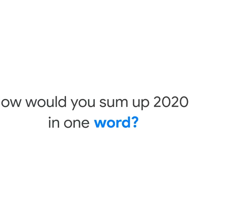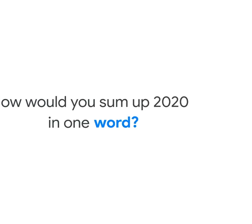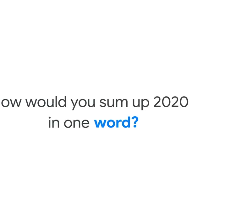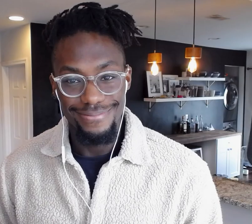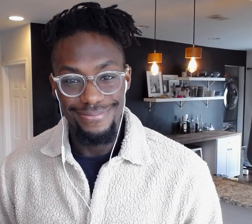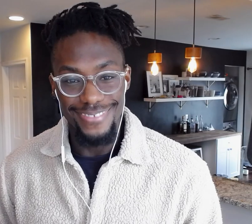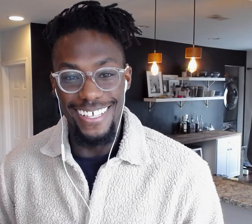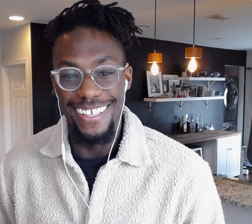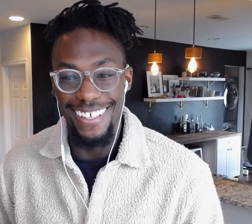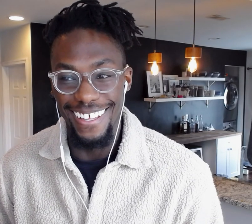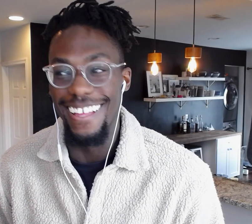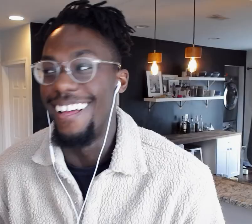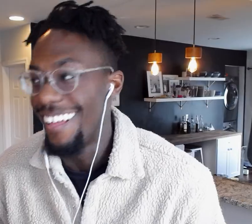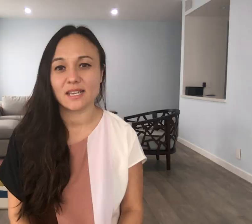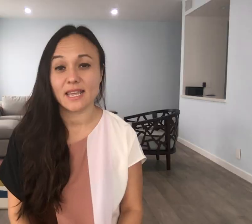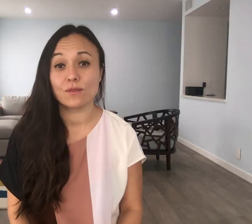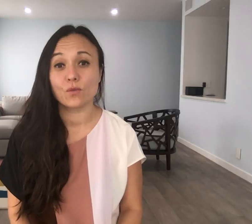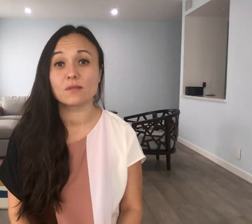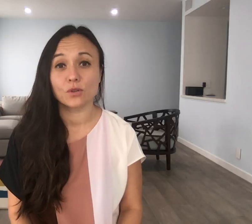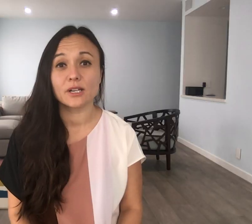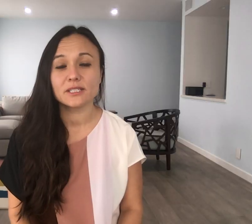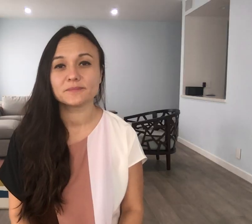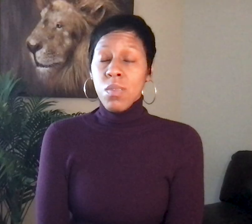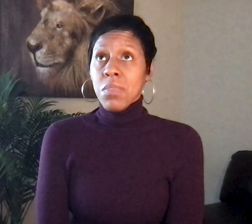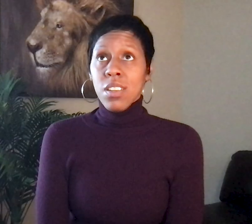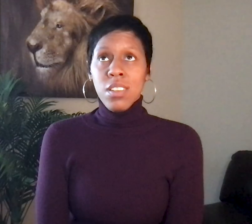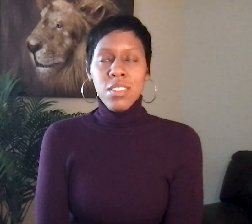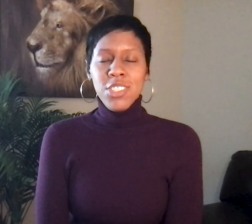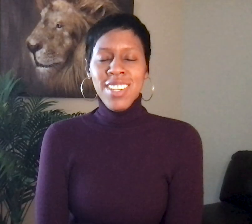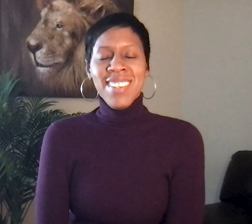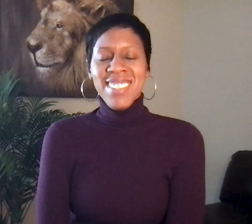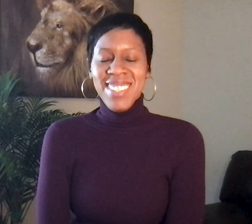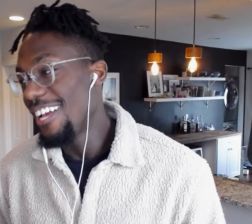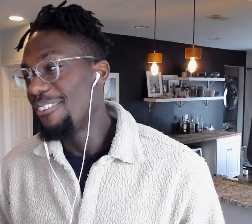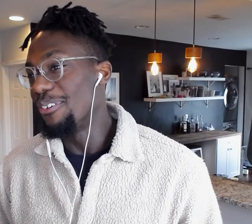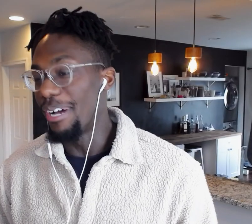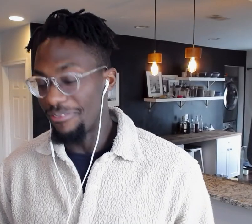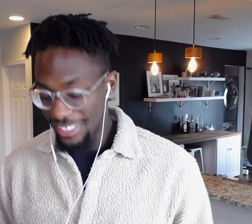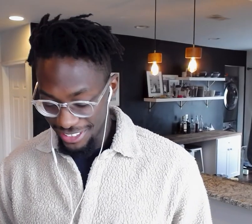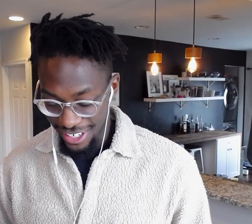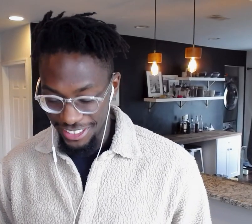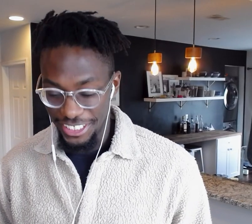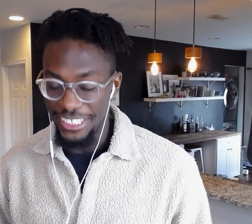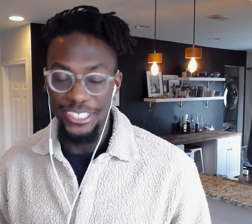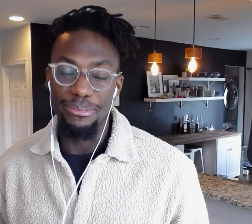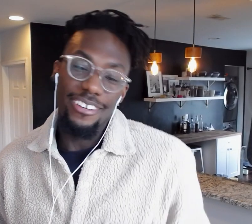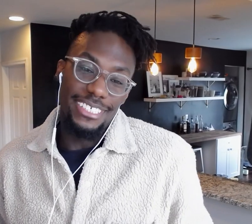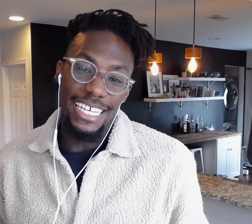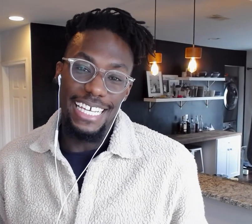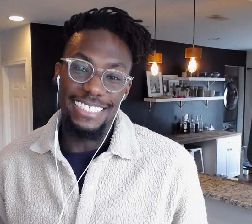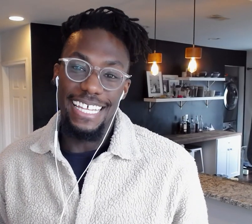TAMON GEORGE: In one word? Storm: [gives a little laugh] Well, my first thought is [BLEEP],, but obviously, I can't say that.